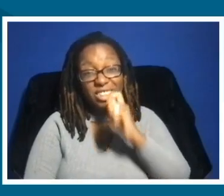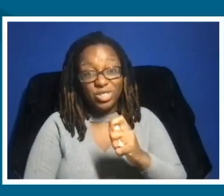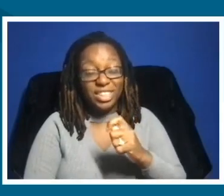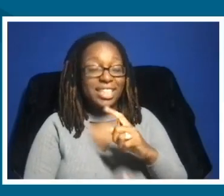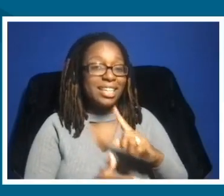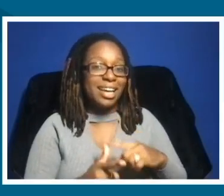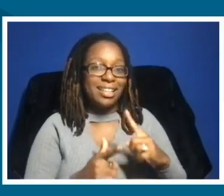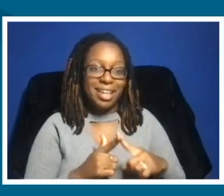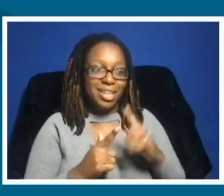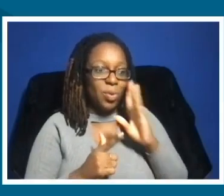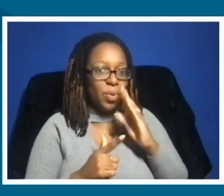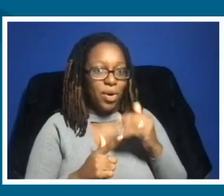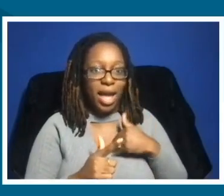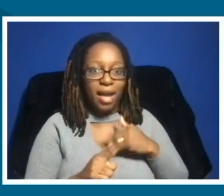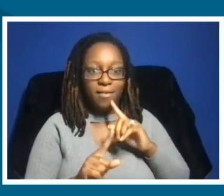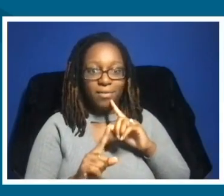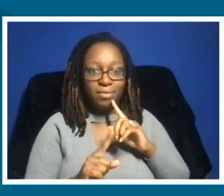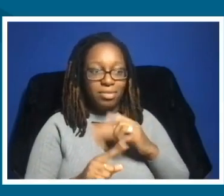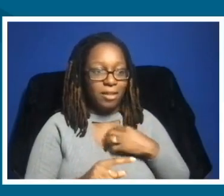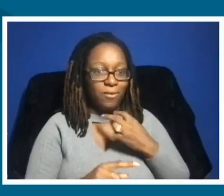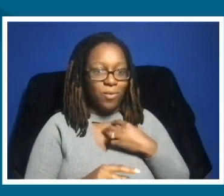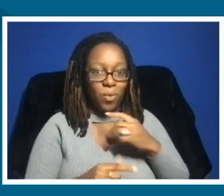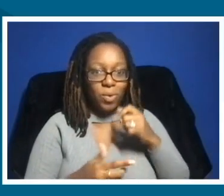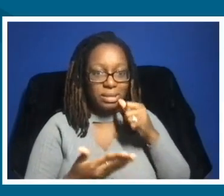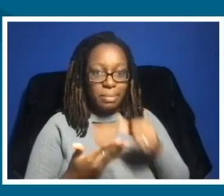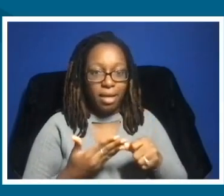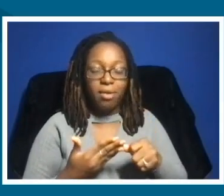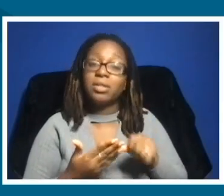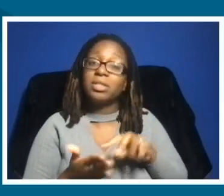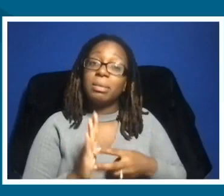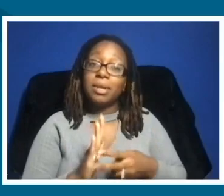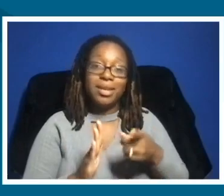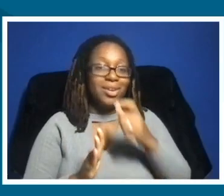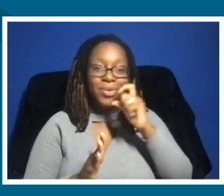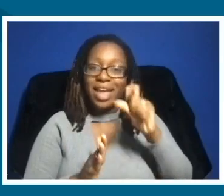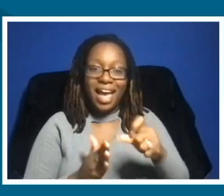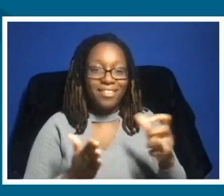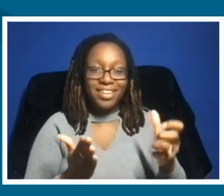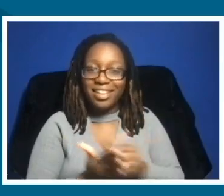so you didn't have to go out and actually collect the the data